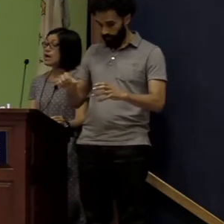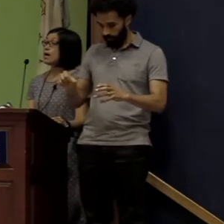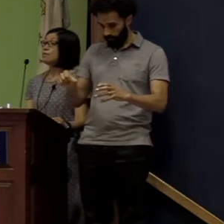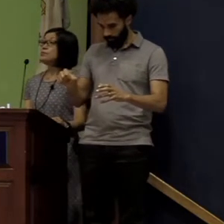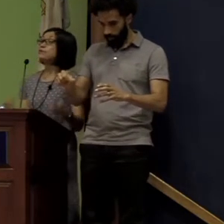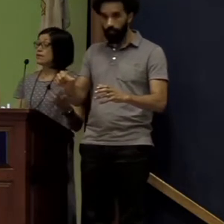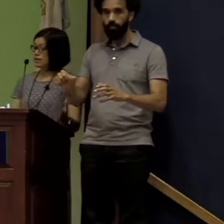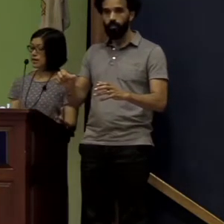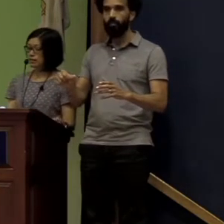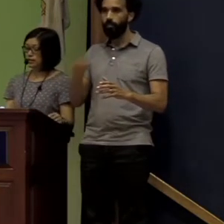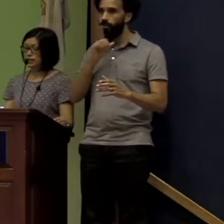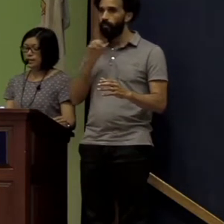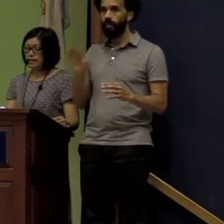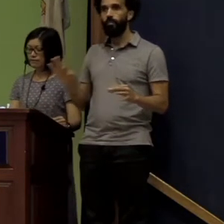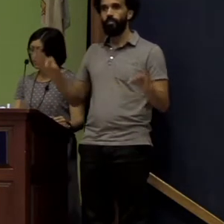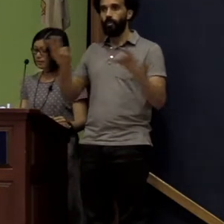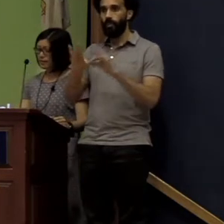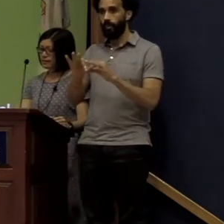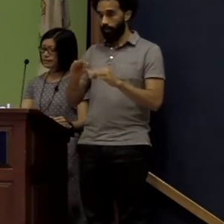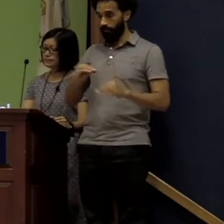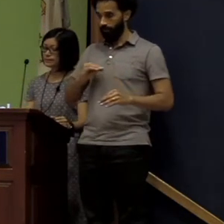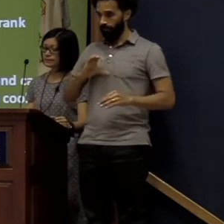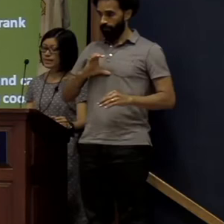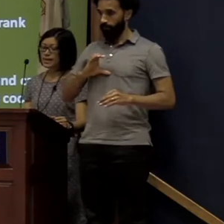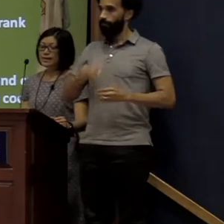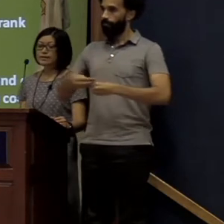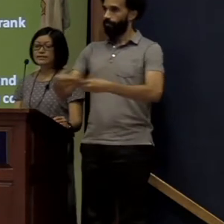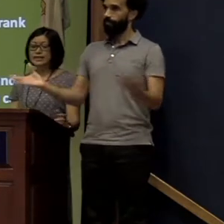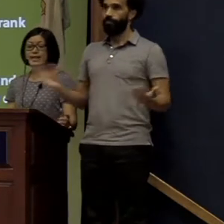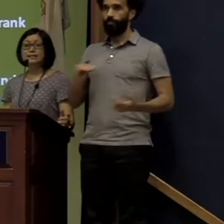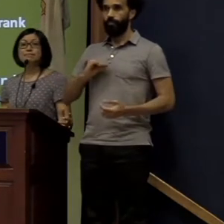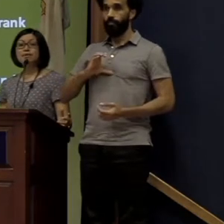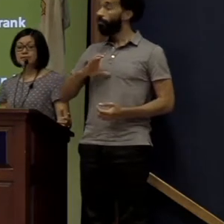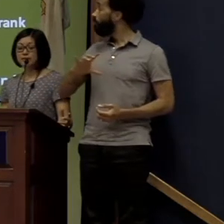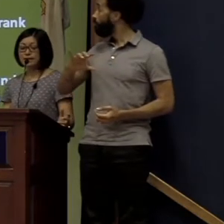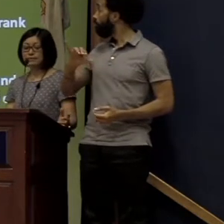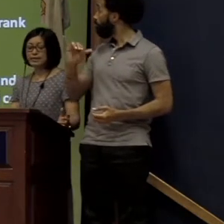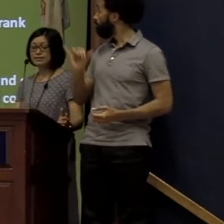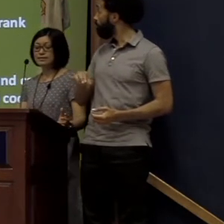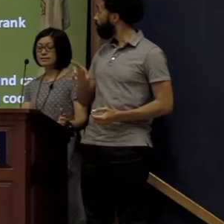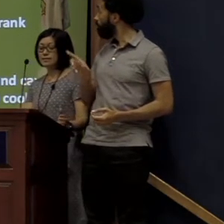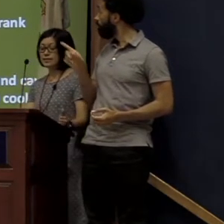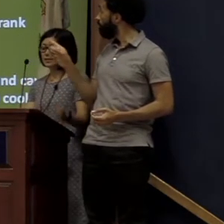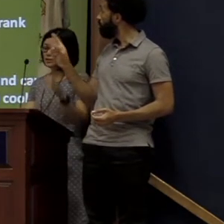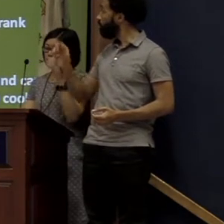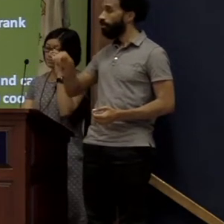Was very encouraging and very compelling Here is a light-up possible light of desk system that's engineered by